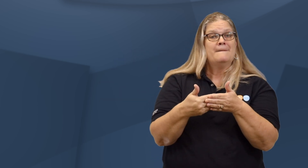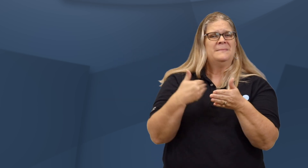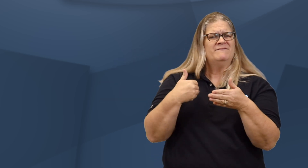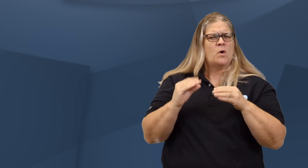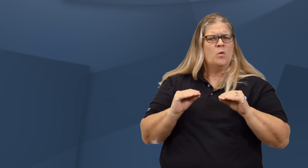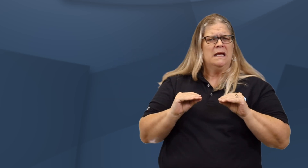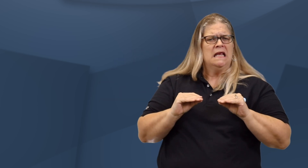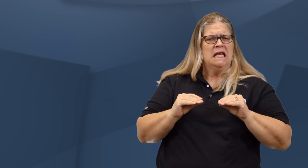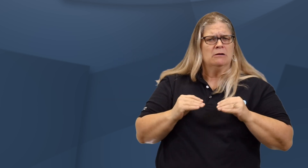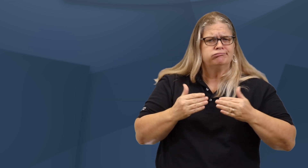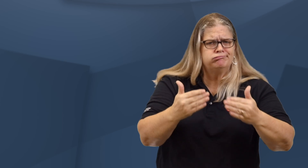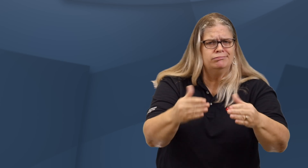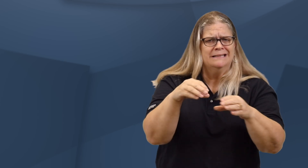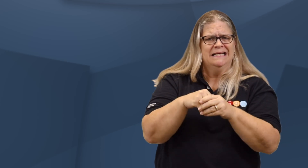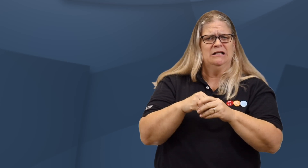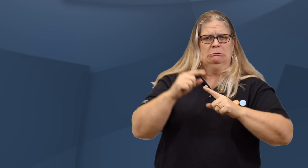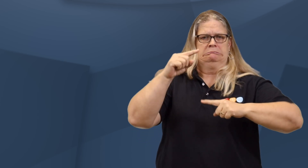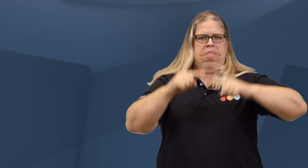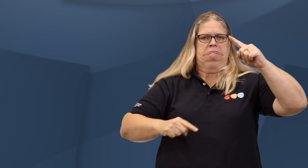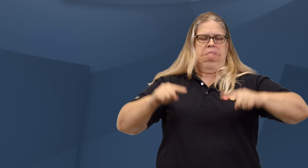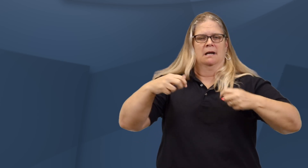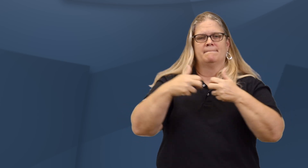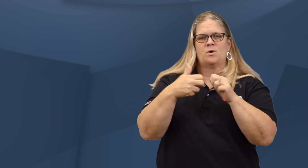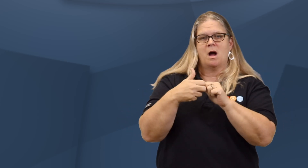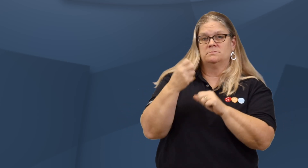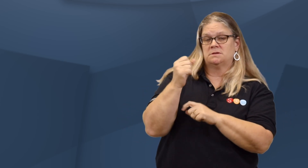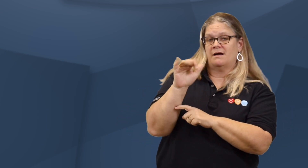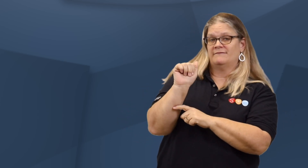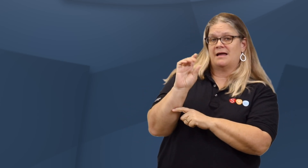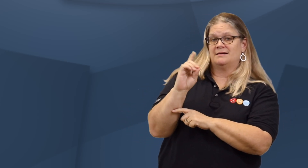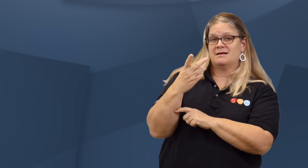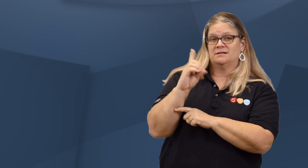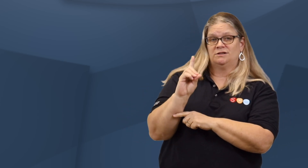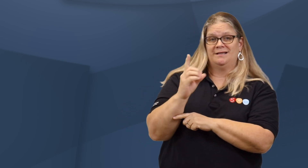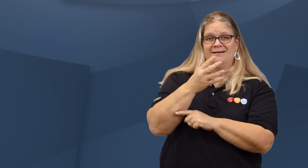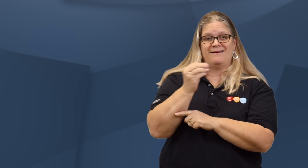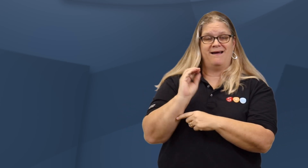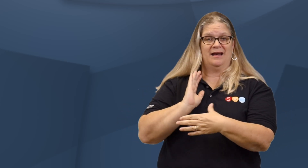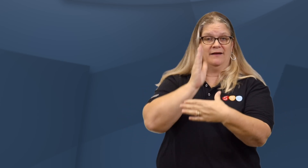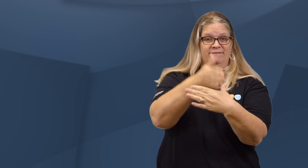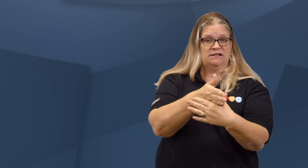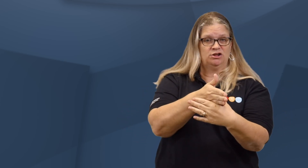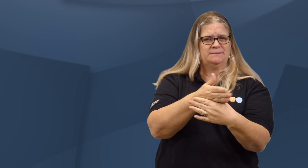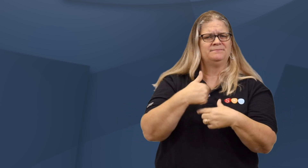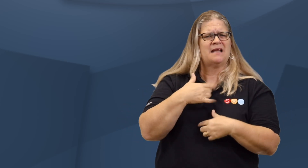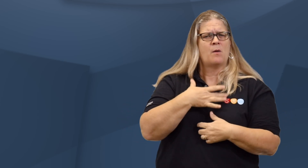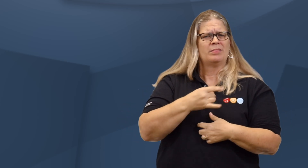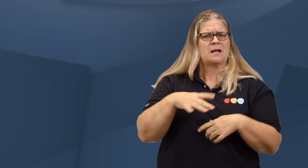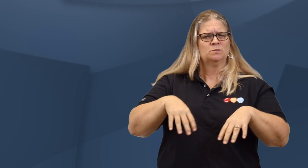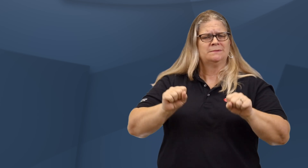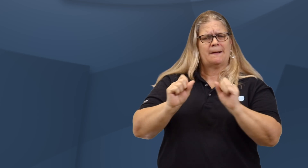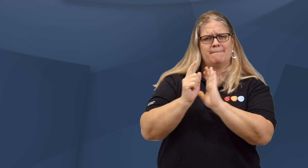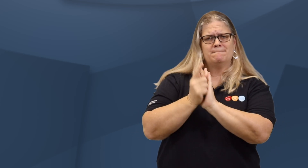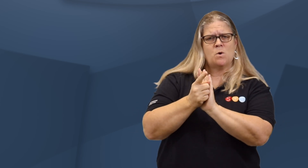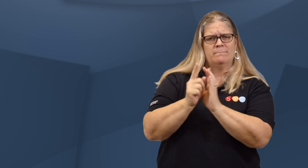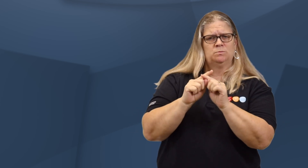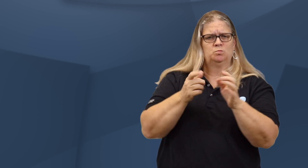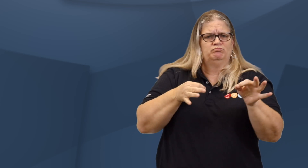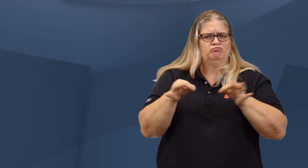Before we move onto the various problems of ADHD and interventions, I'd like to take a moment